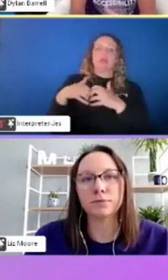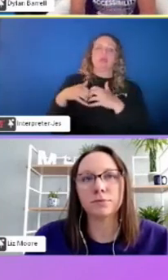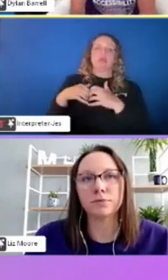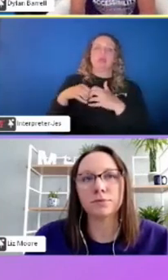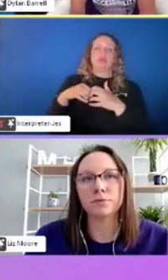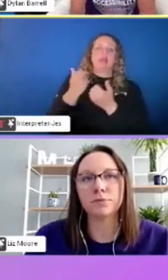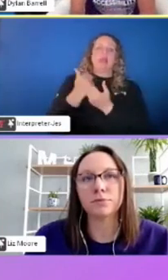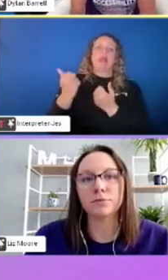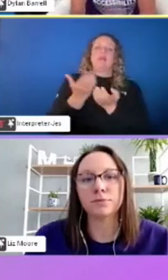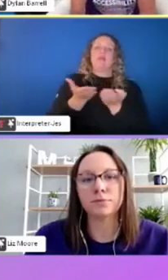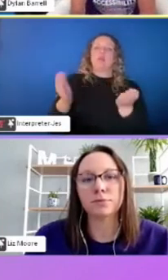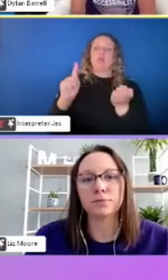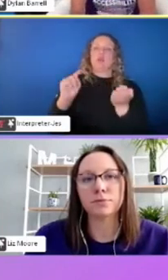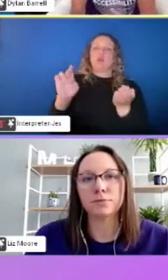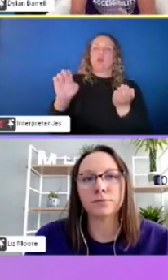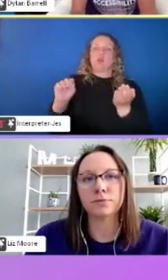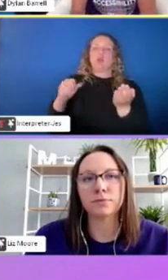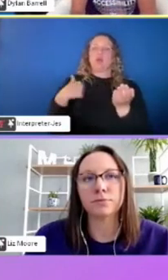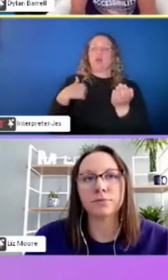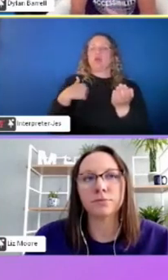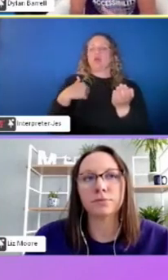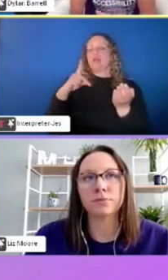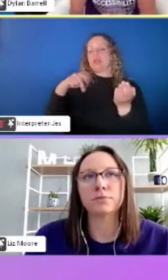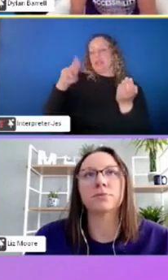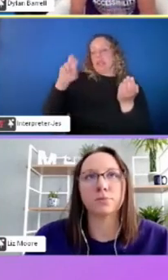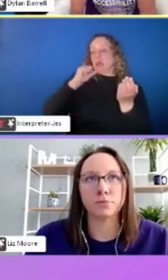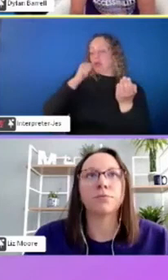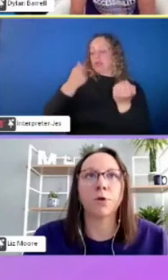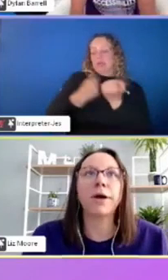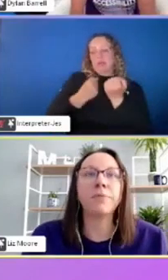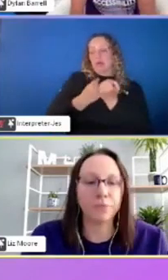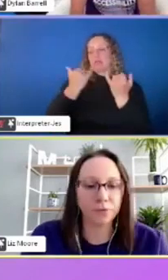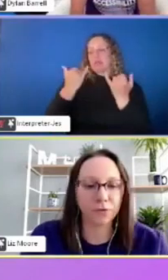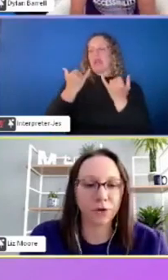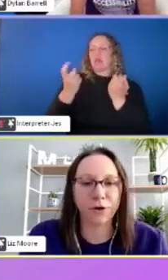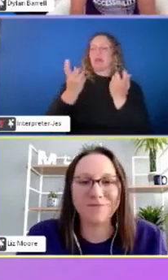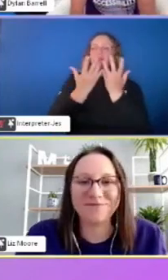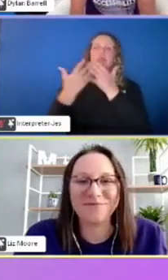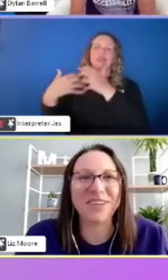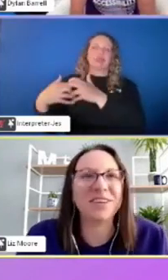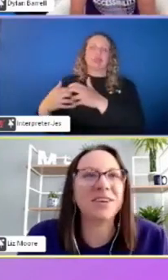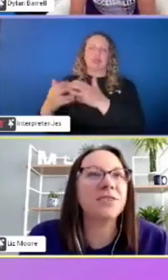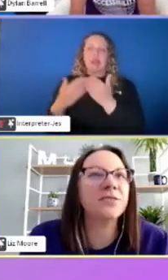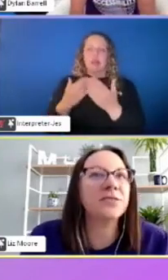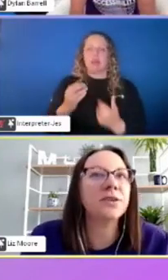that Deque doesn't currently support today. Okay, great, thank you.